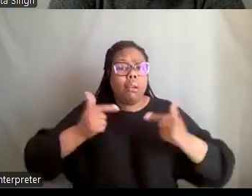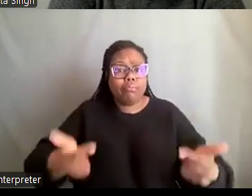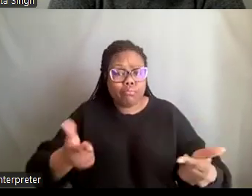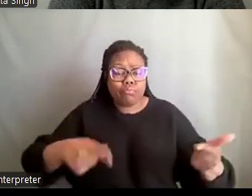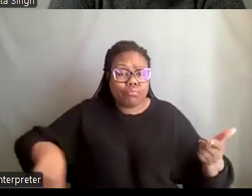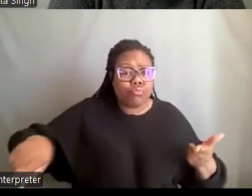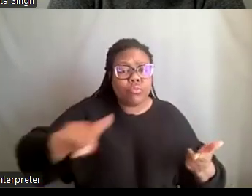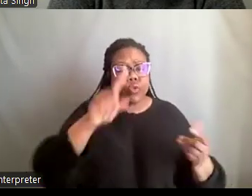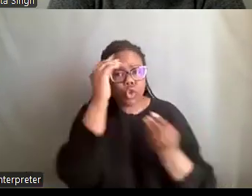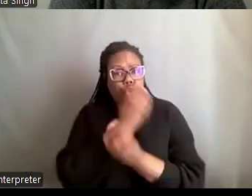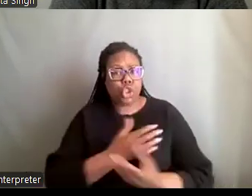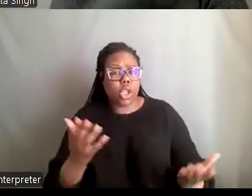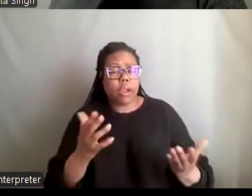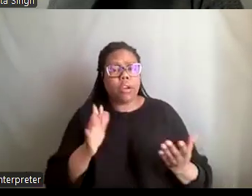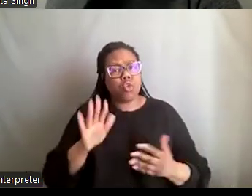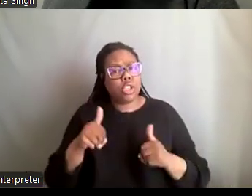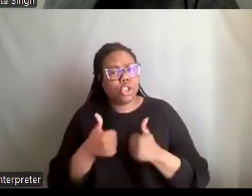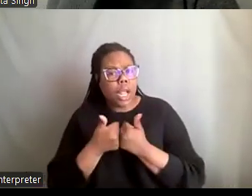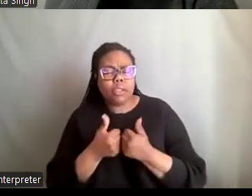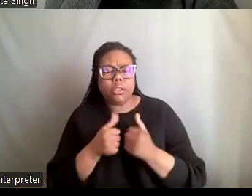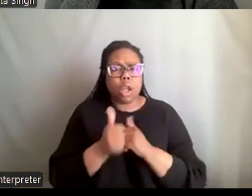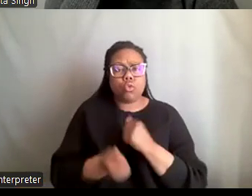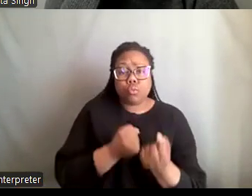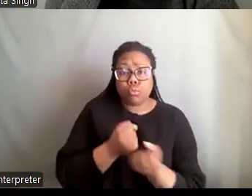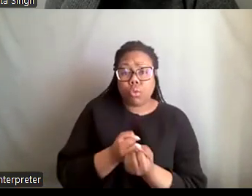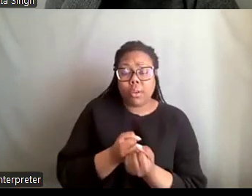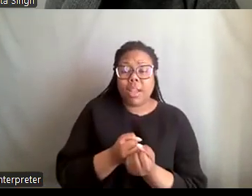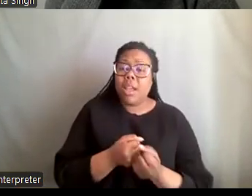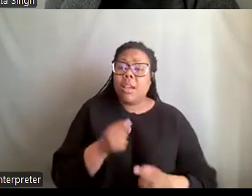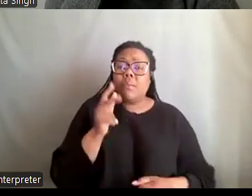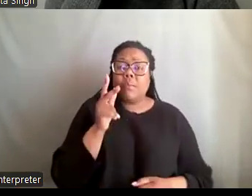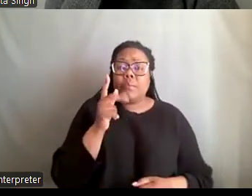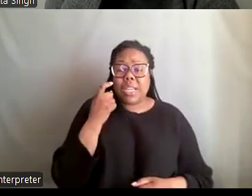really take time for everybody to share more about what are you doing, what challenges are you facing, how do we support